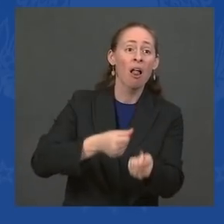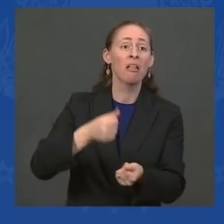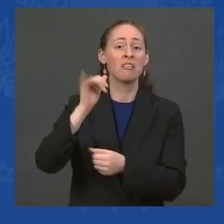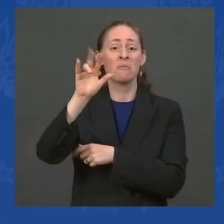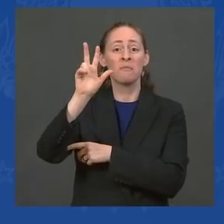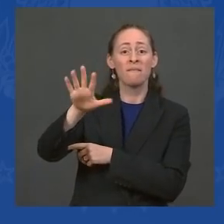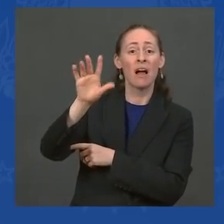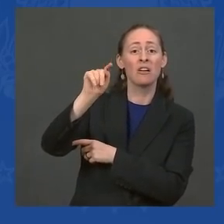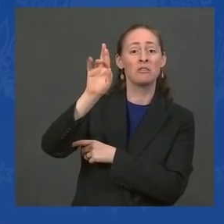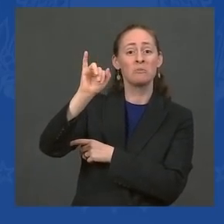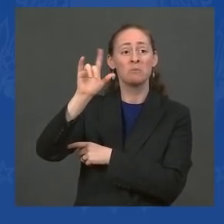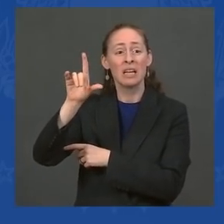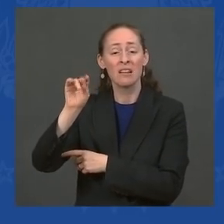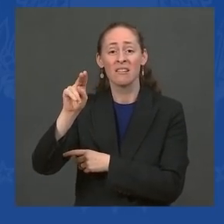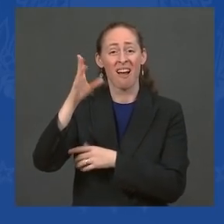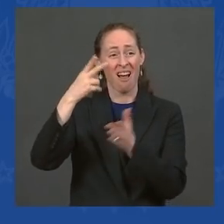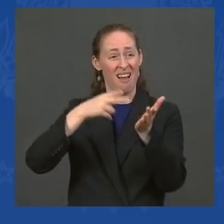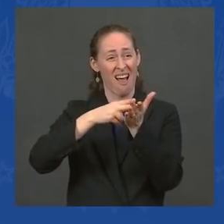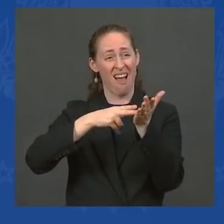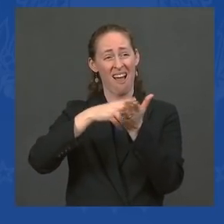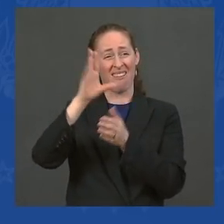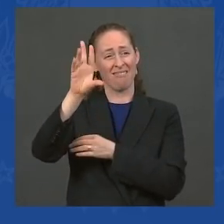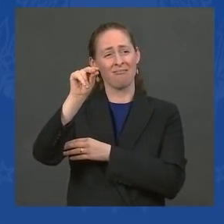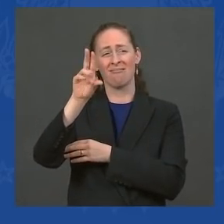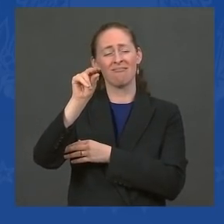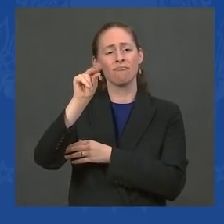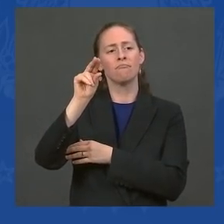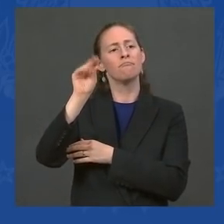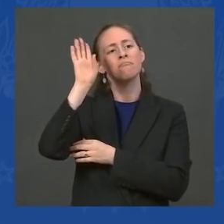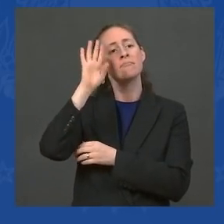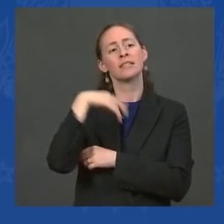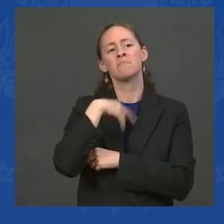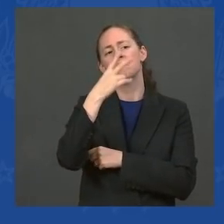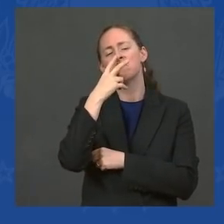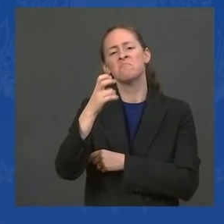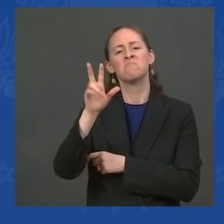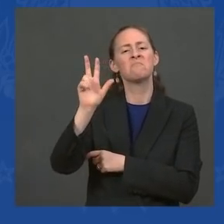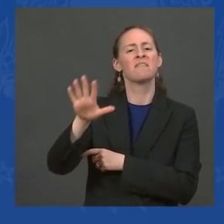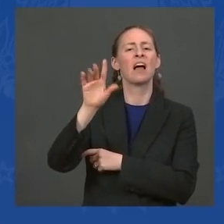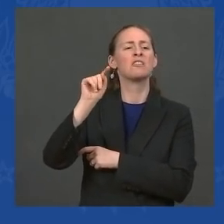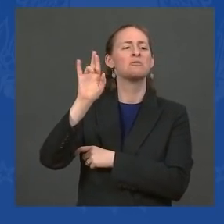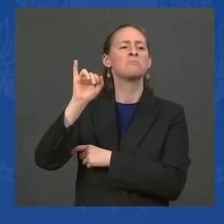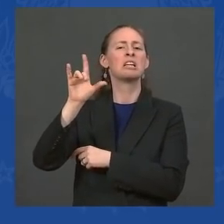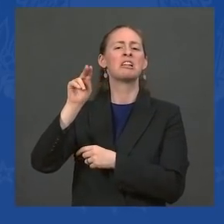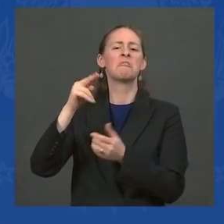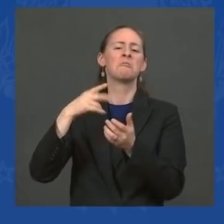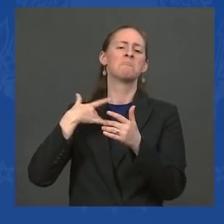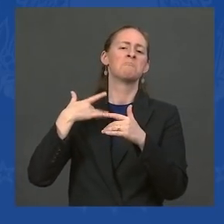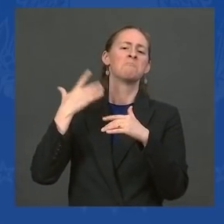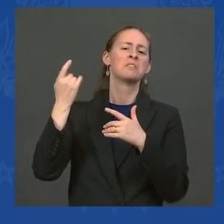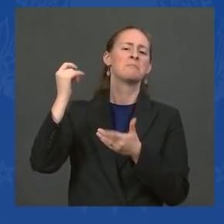we're probably not going to get $3.5 trillion this year; we're going to get something less than that. But I'm going to negotiate. I'm going to get it done